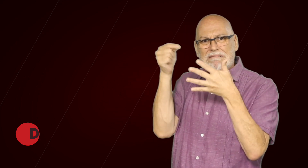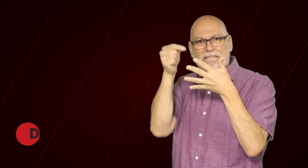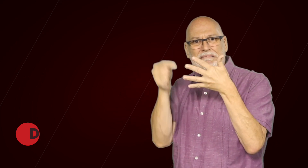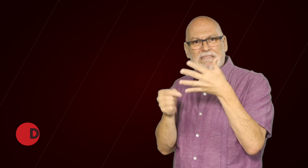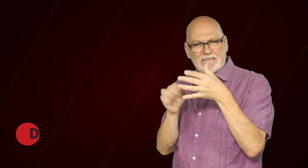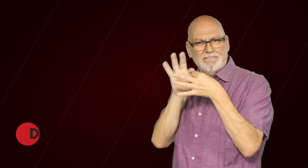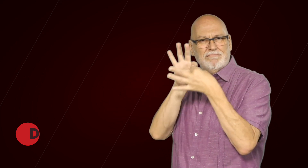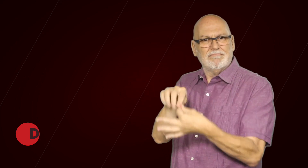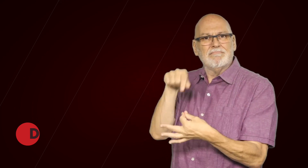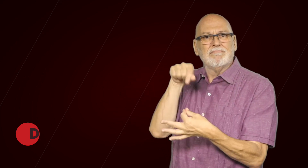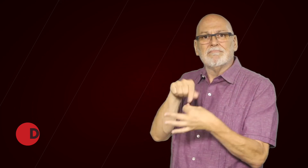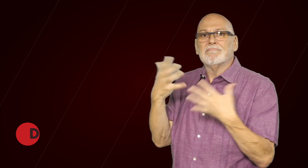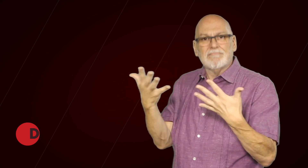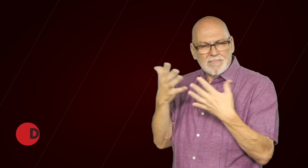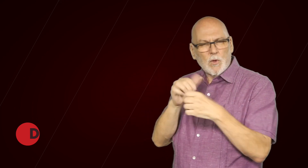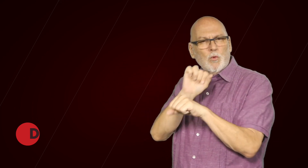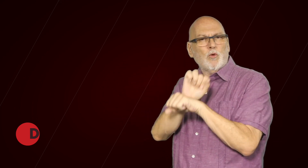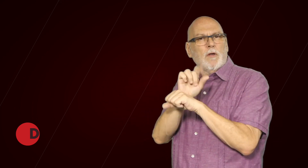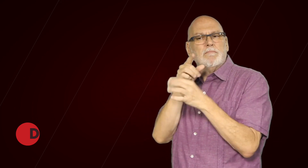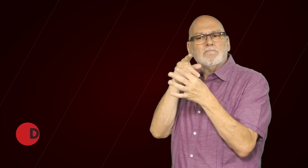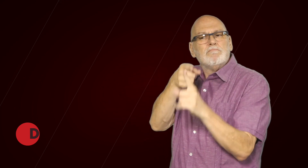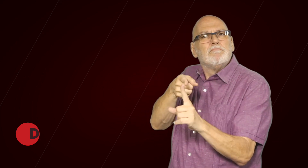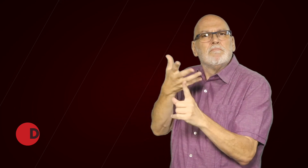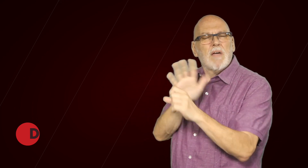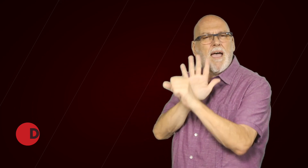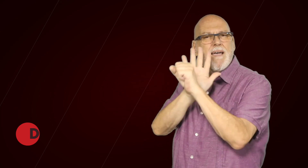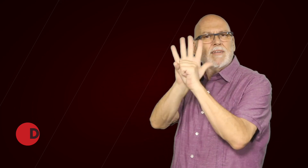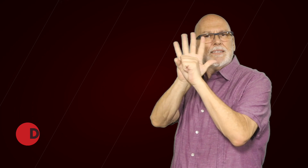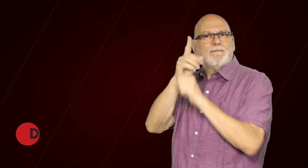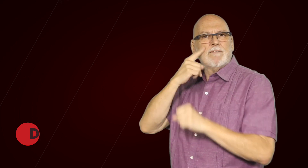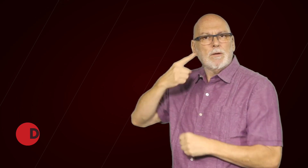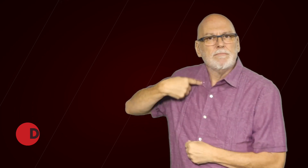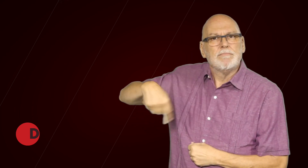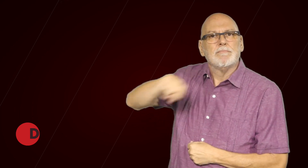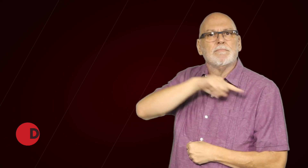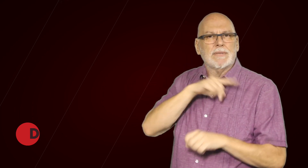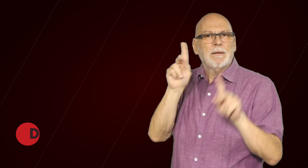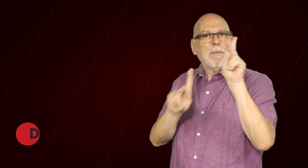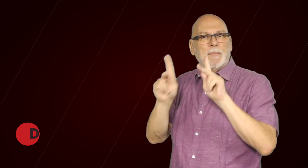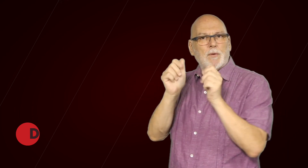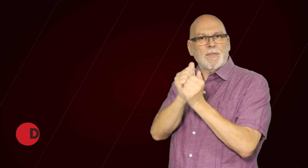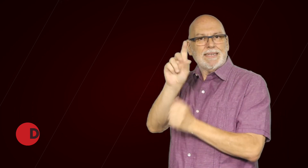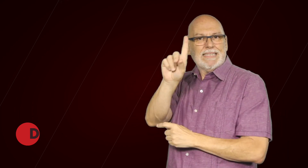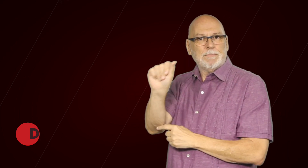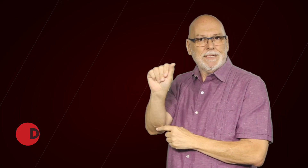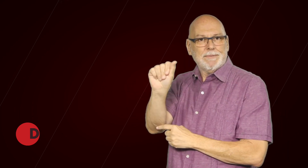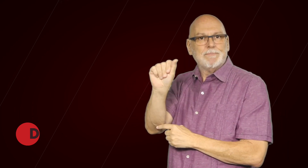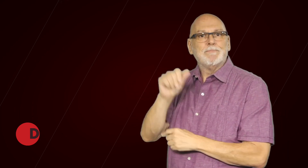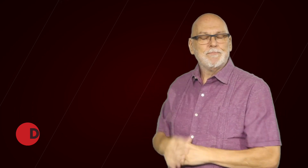an important aspect of advocacy work for people with disabilities.